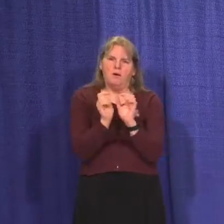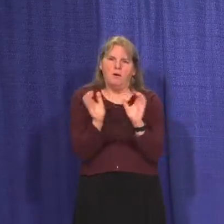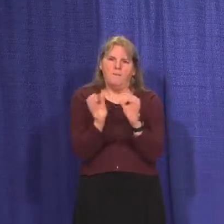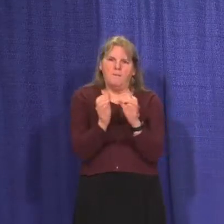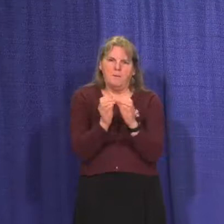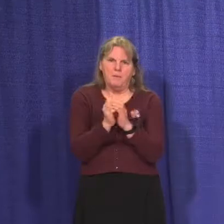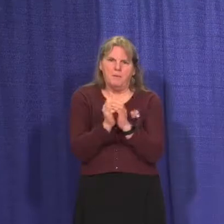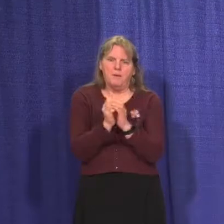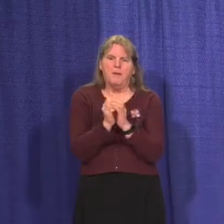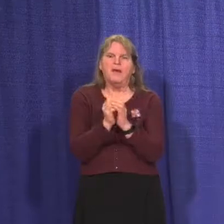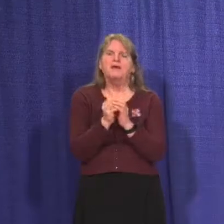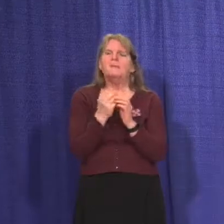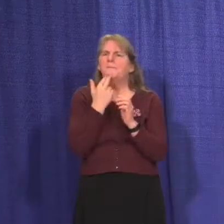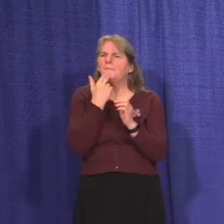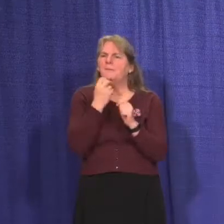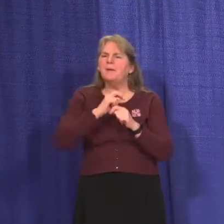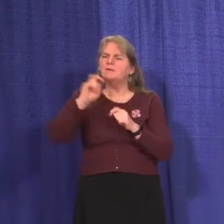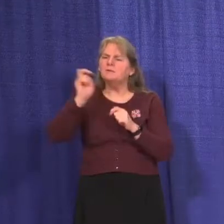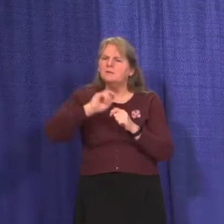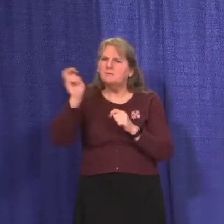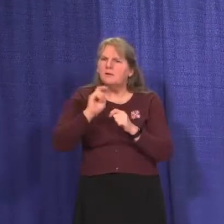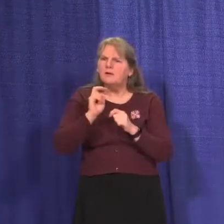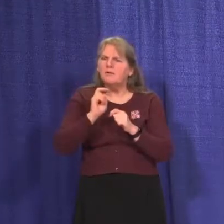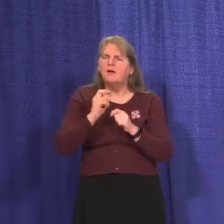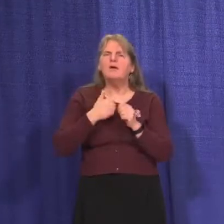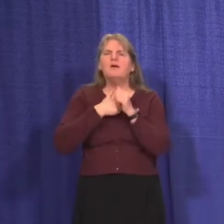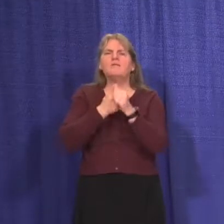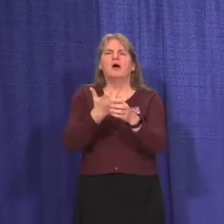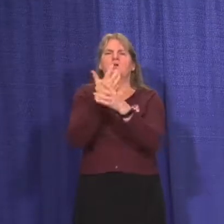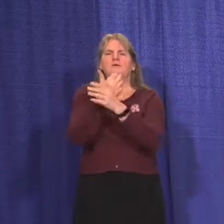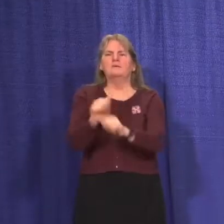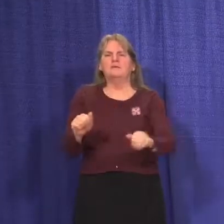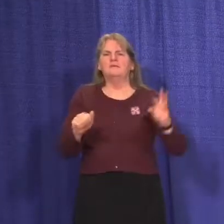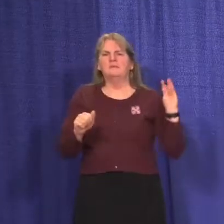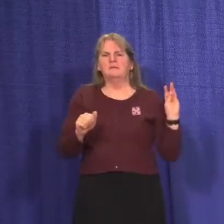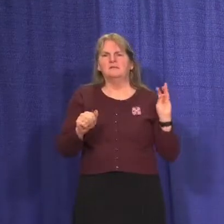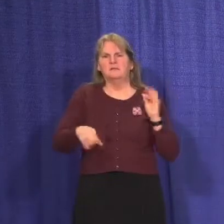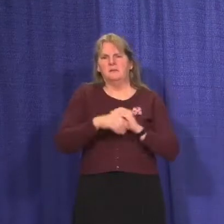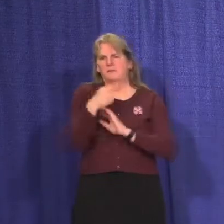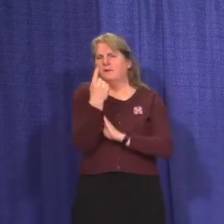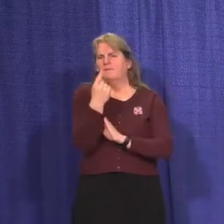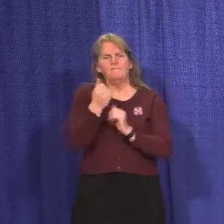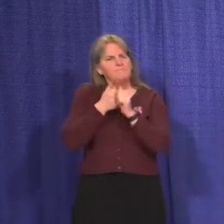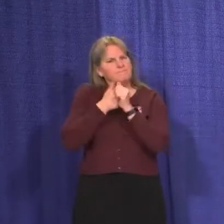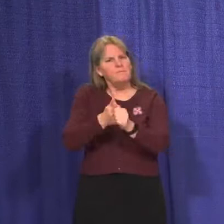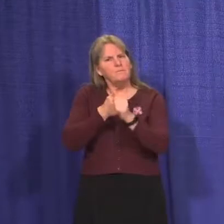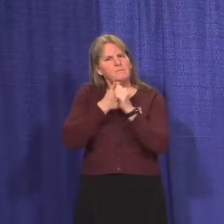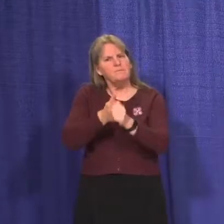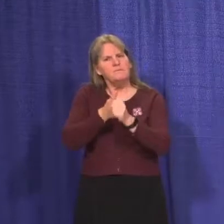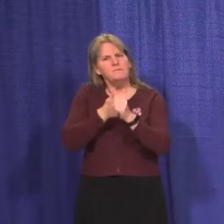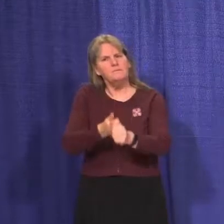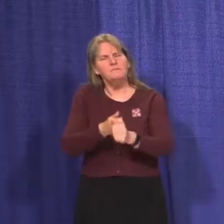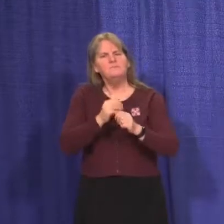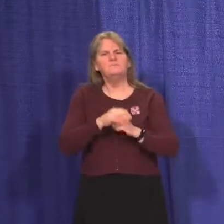plus one diligently remember to always take symptom seriously.